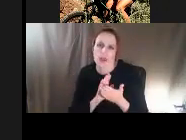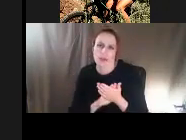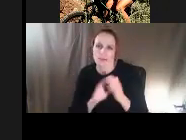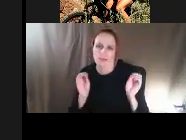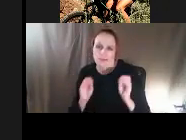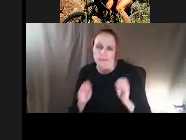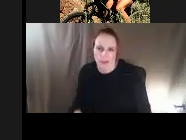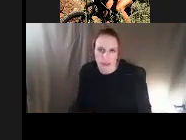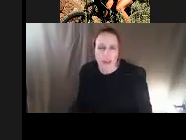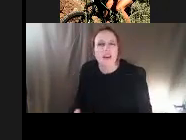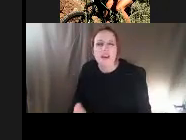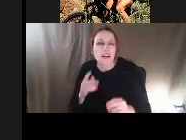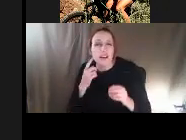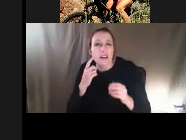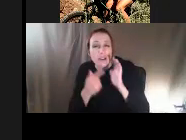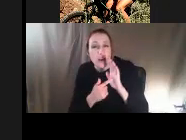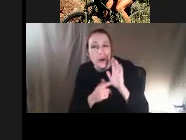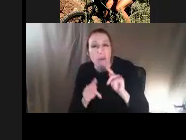disabilities but individuals of color that